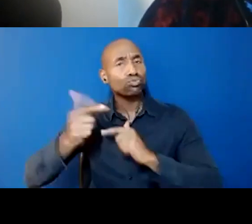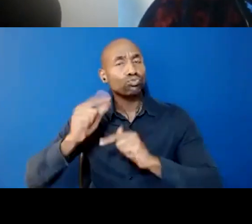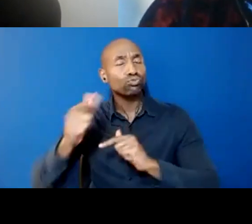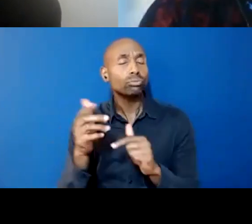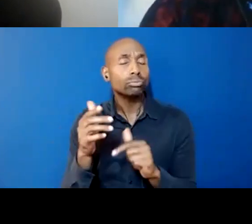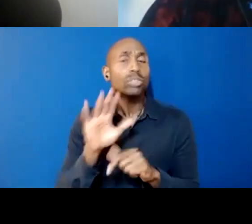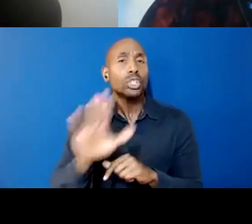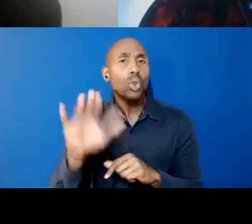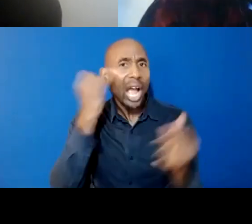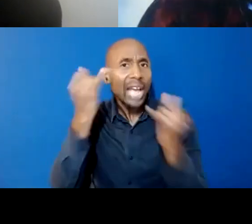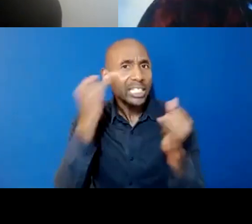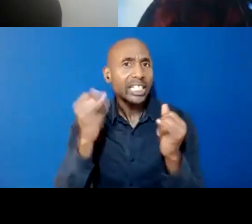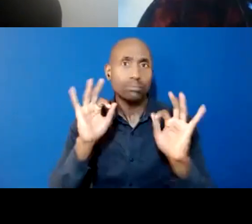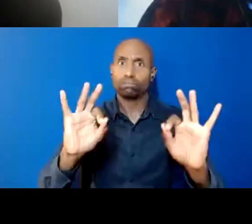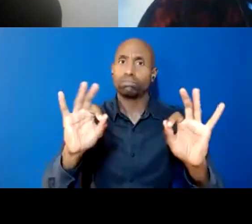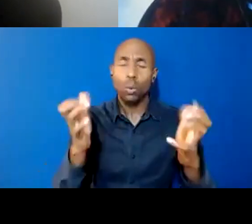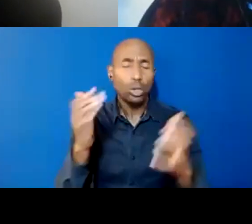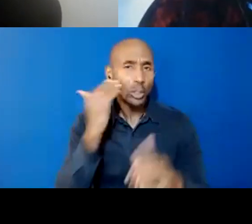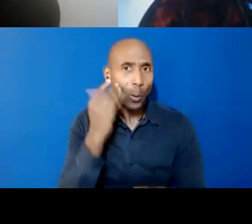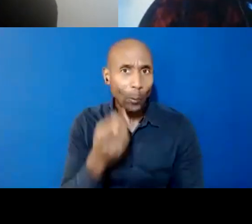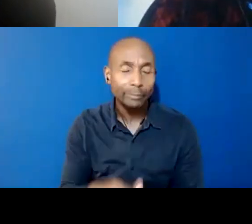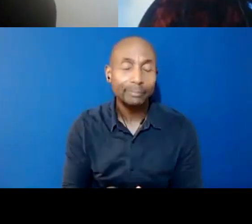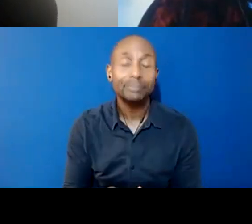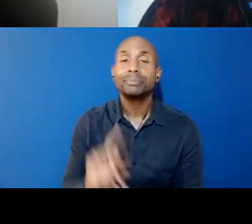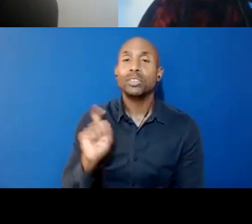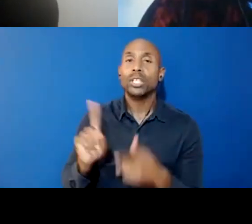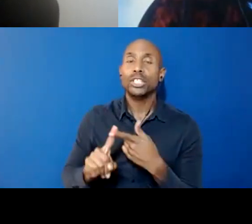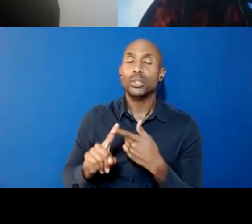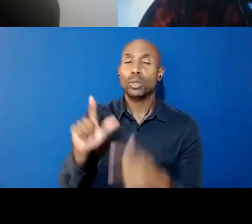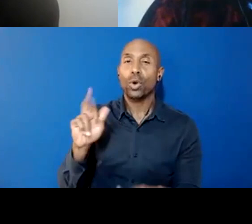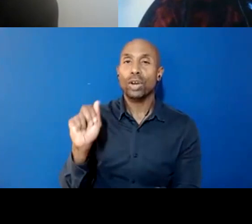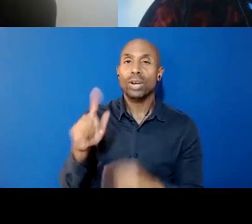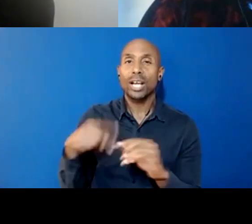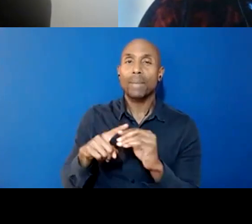Laura, how does UT have to handle this or what are your thoughts about how institutions may handle this?